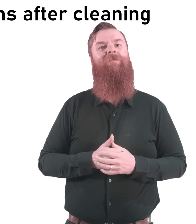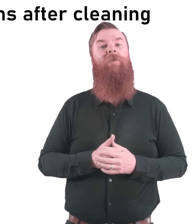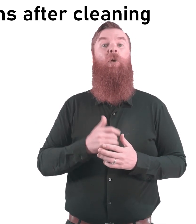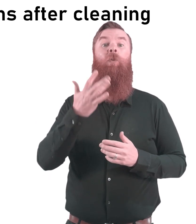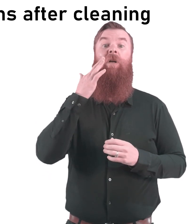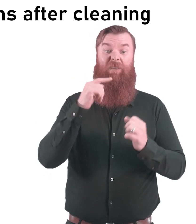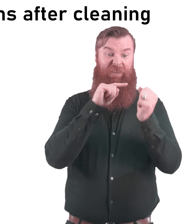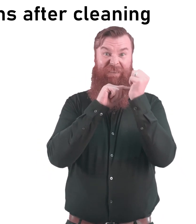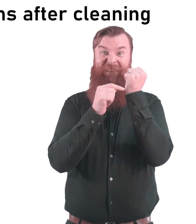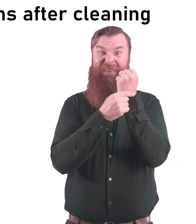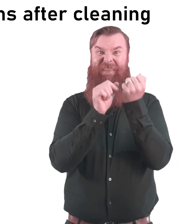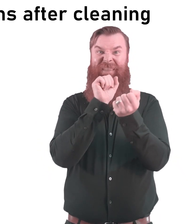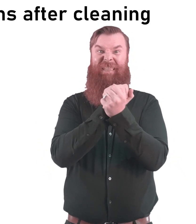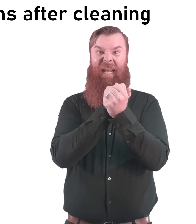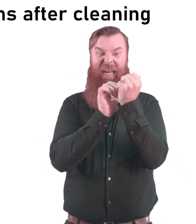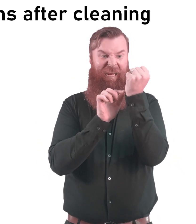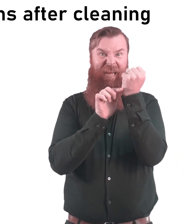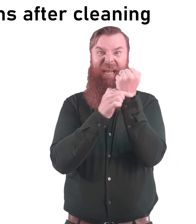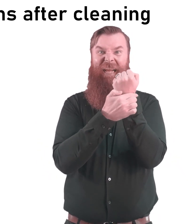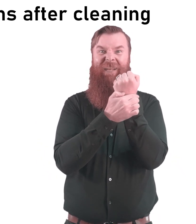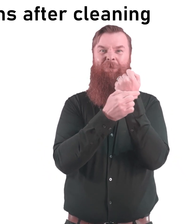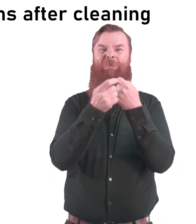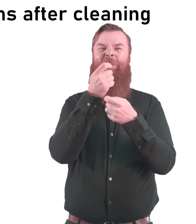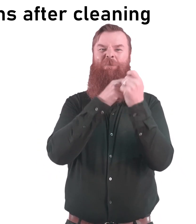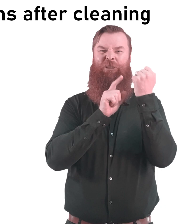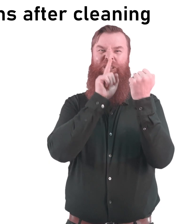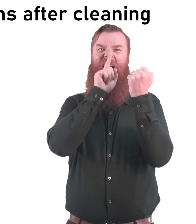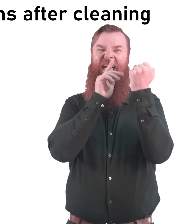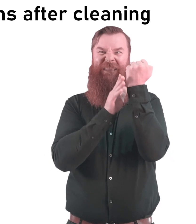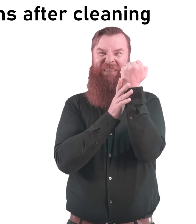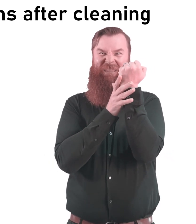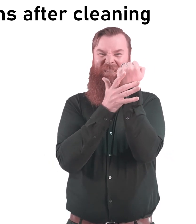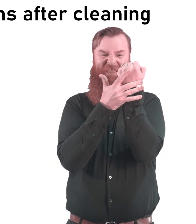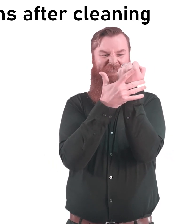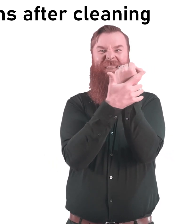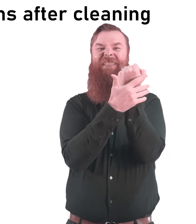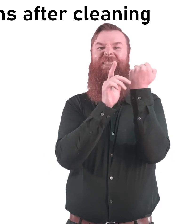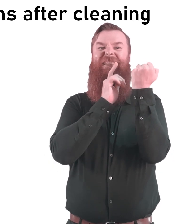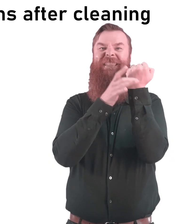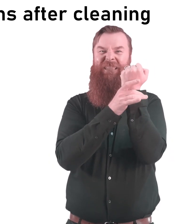When plaque is not cleaned away from around the gums, it can make the gums inflamed.